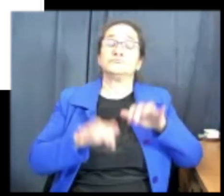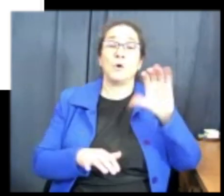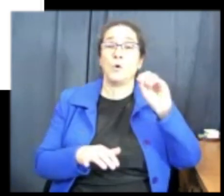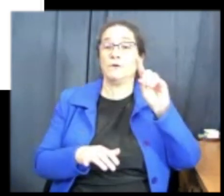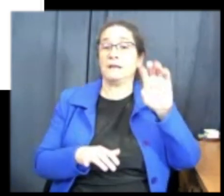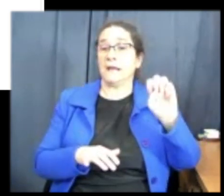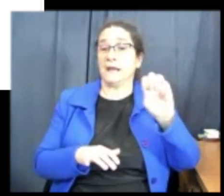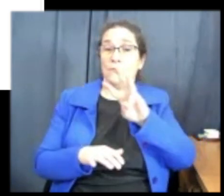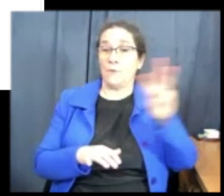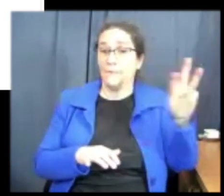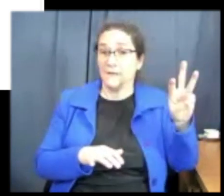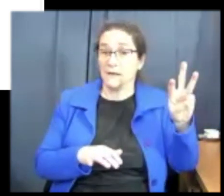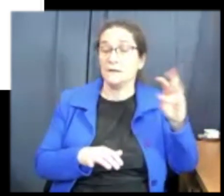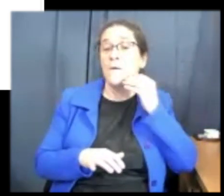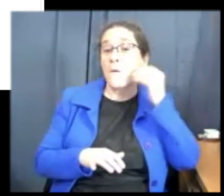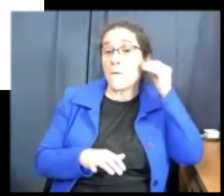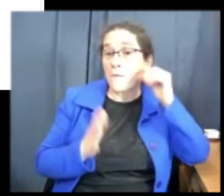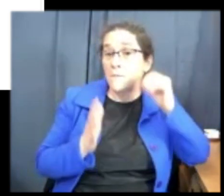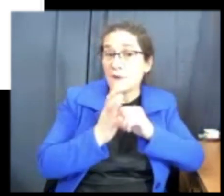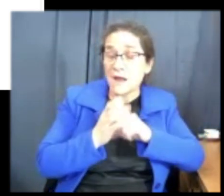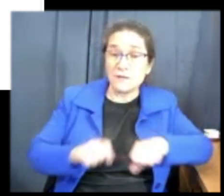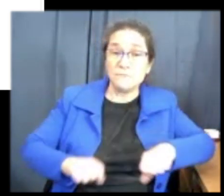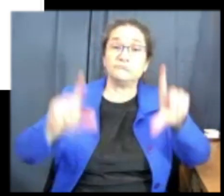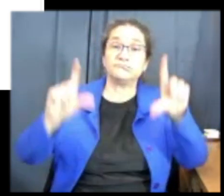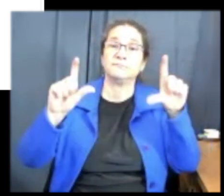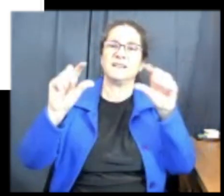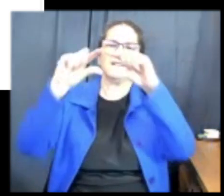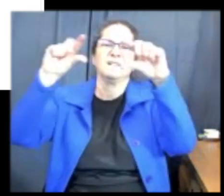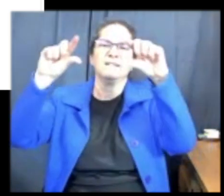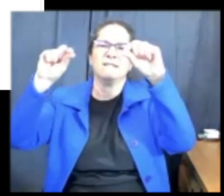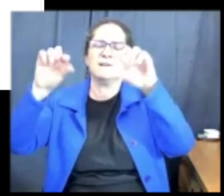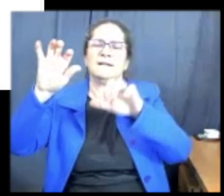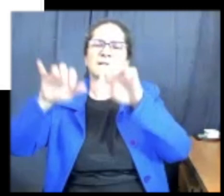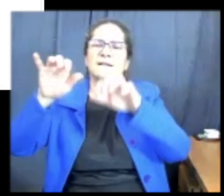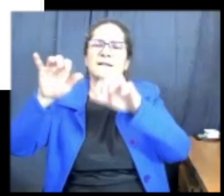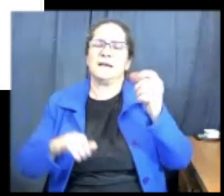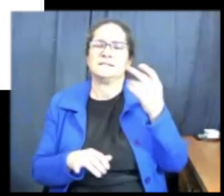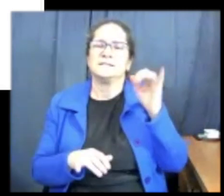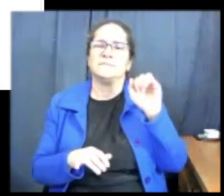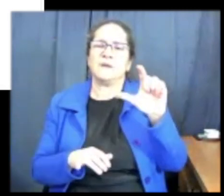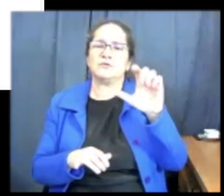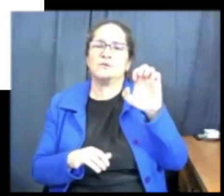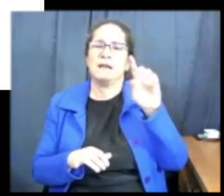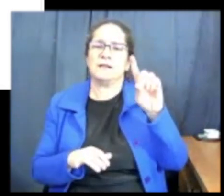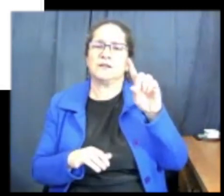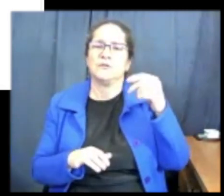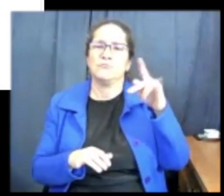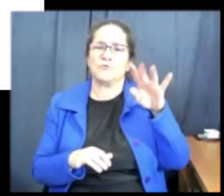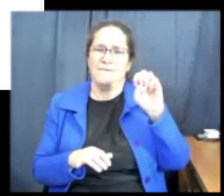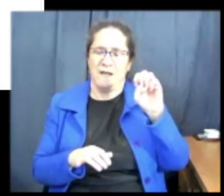could type in Special Education Profiles into the search window and also get to this location.